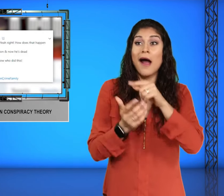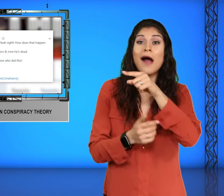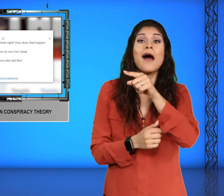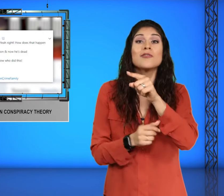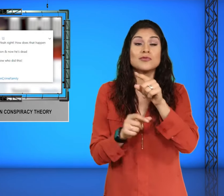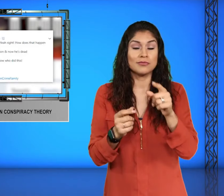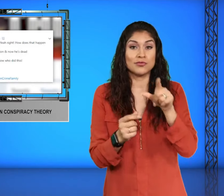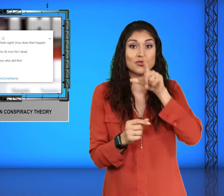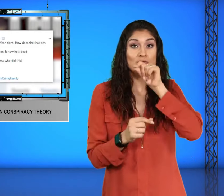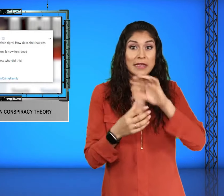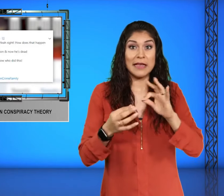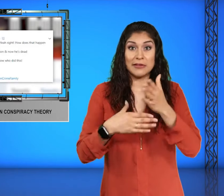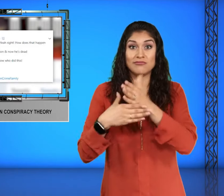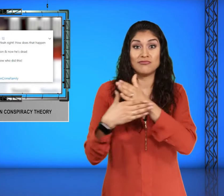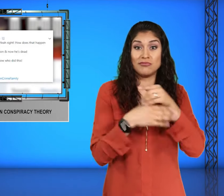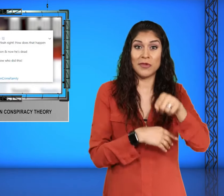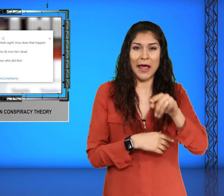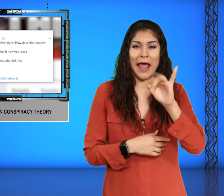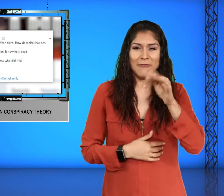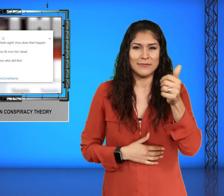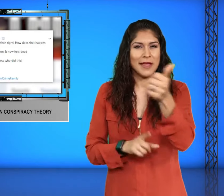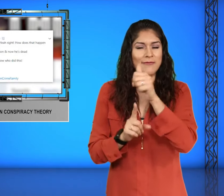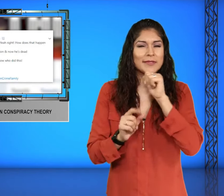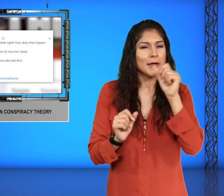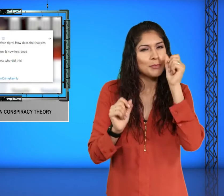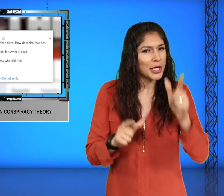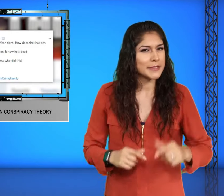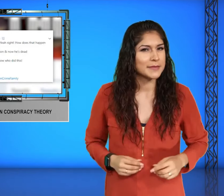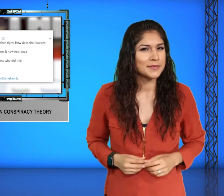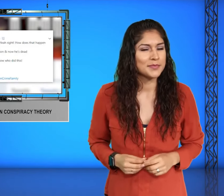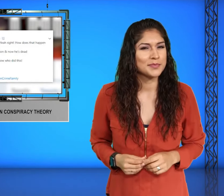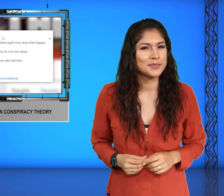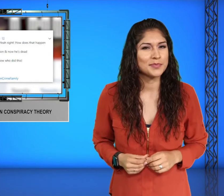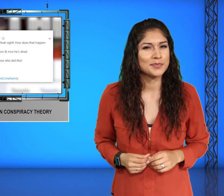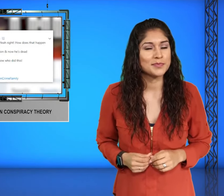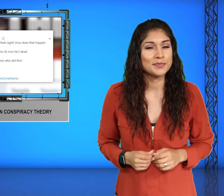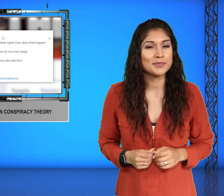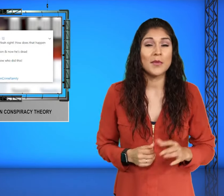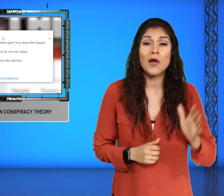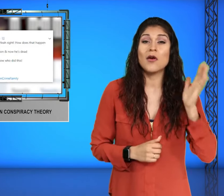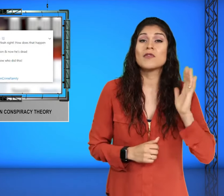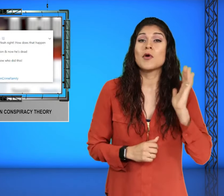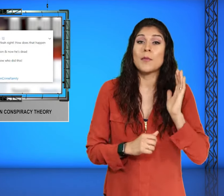Retweet if you're not surprised."